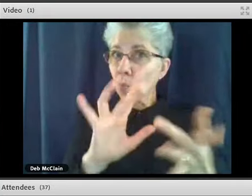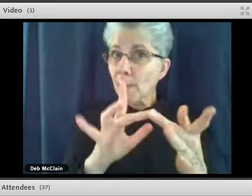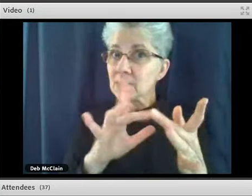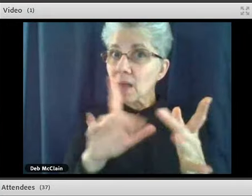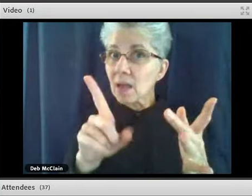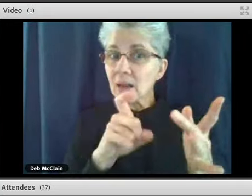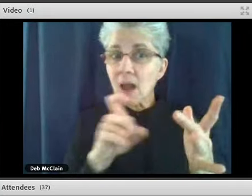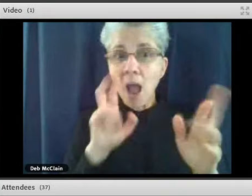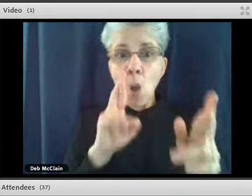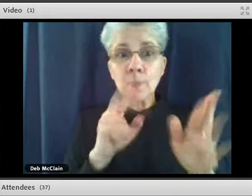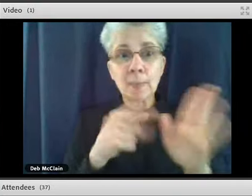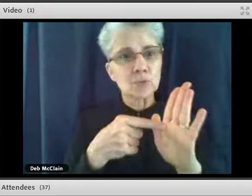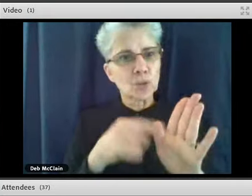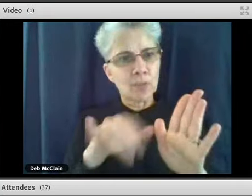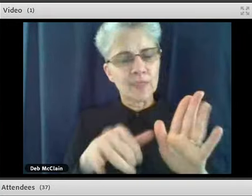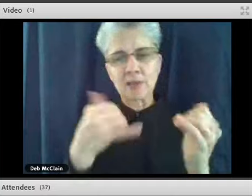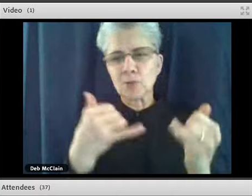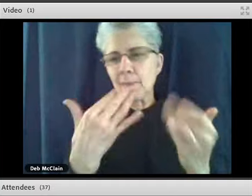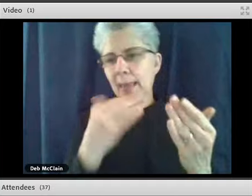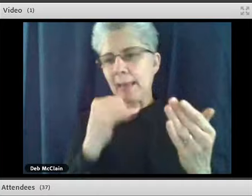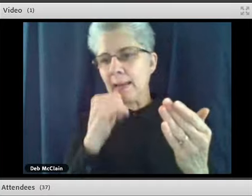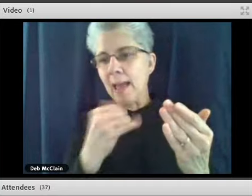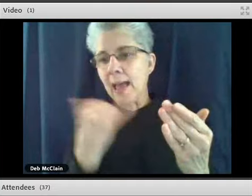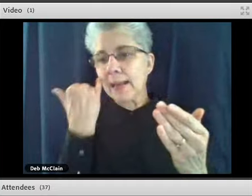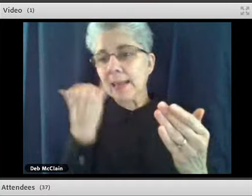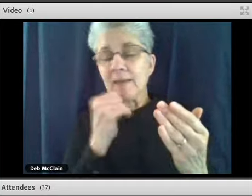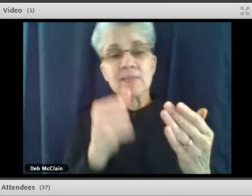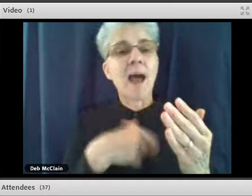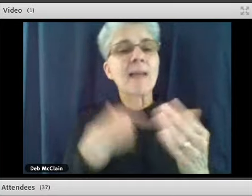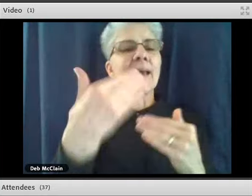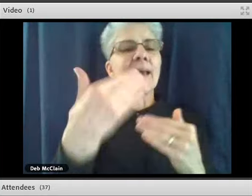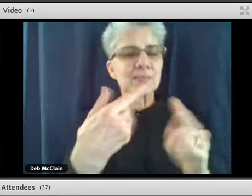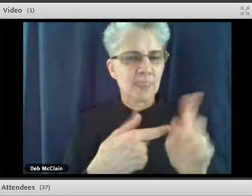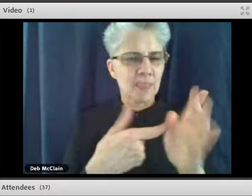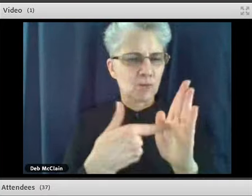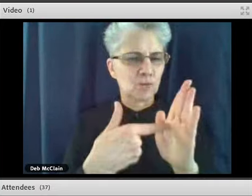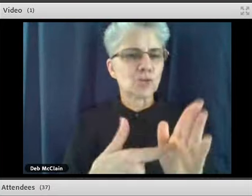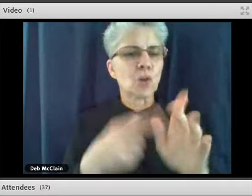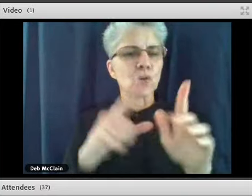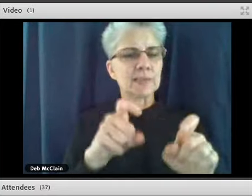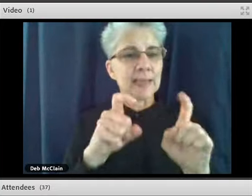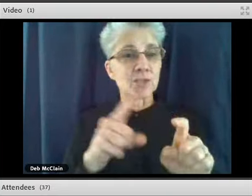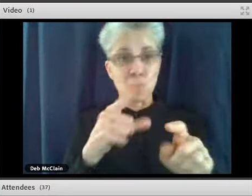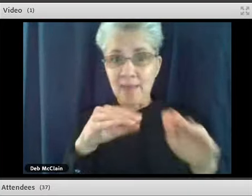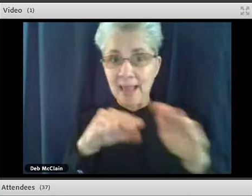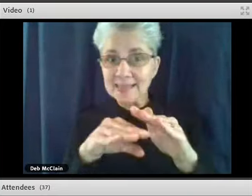Have you tested your website? I hope to be able to show that to you today. We may not If not, next month, I'll definitely show that to you.